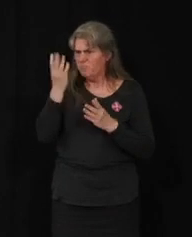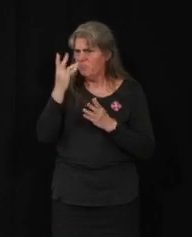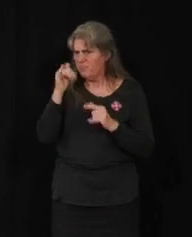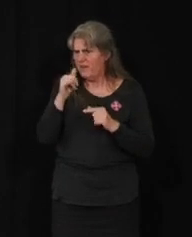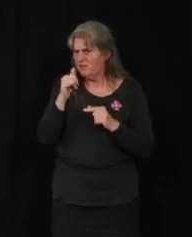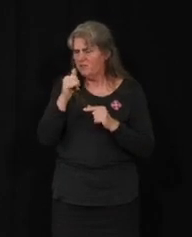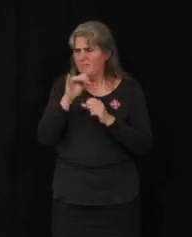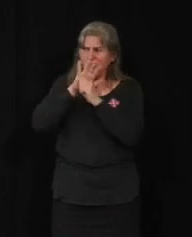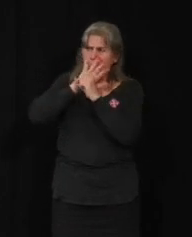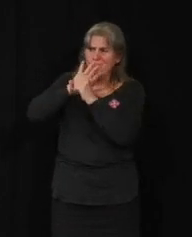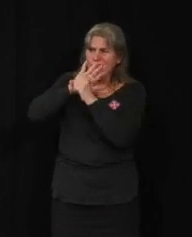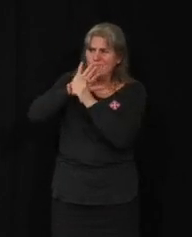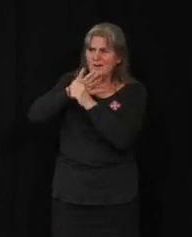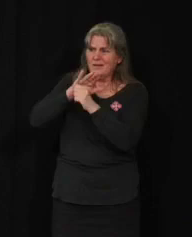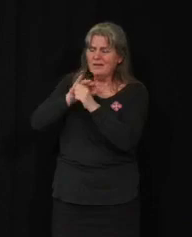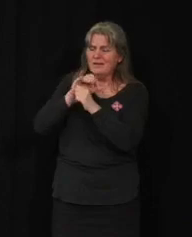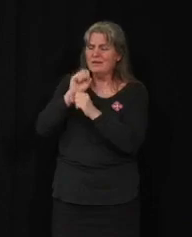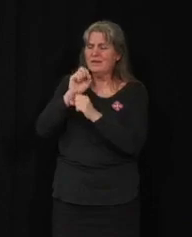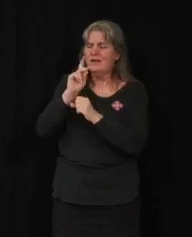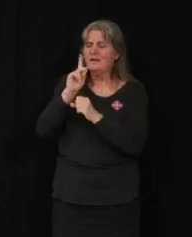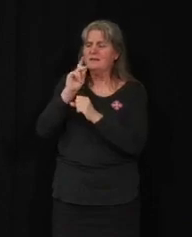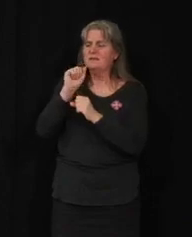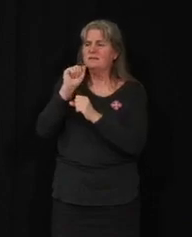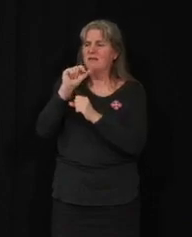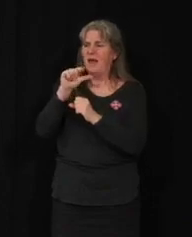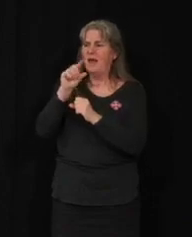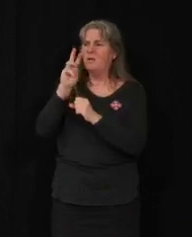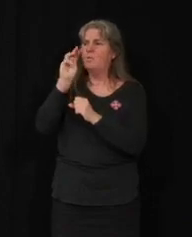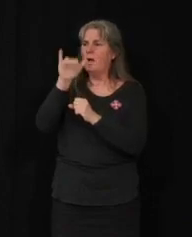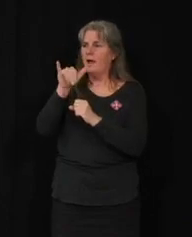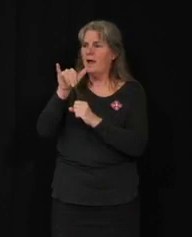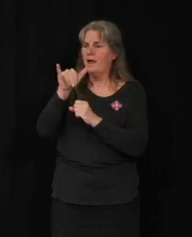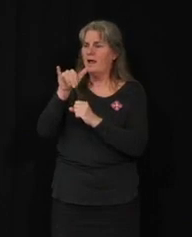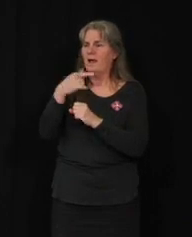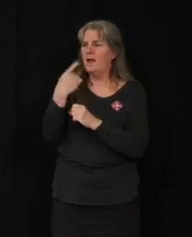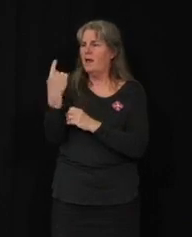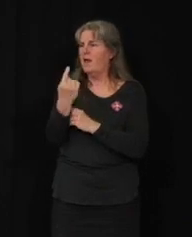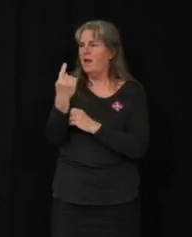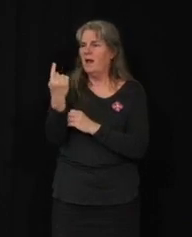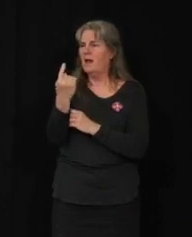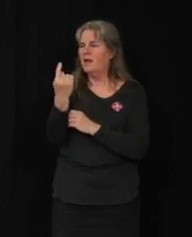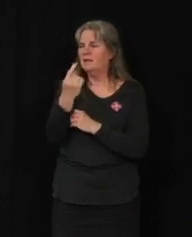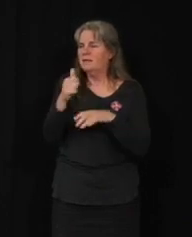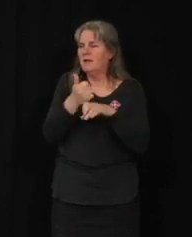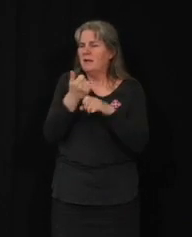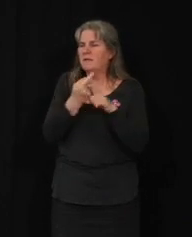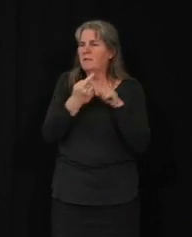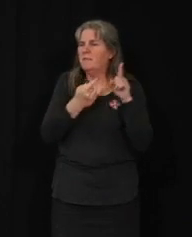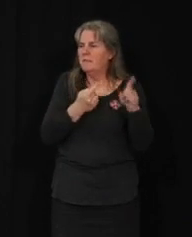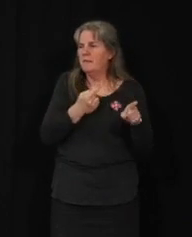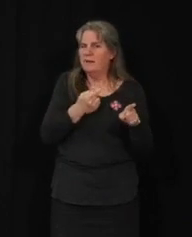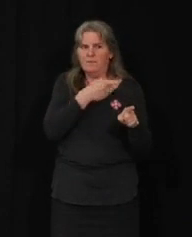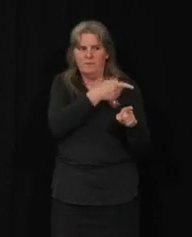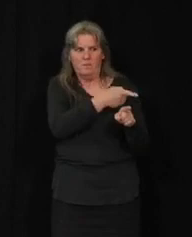for maybe pushing to have a Skagway to have and that kind of scenario where those folks are